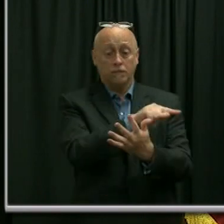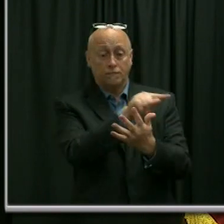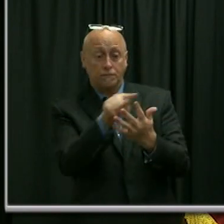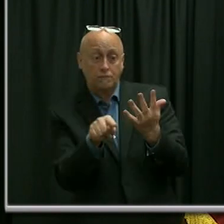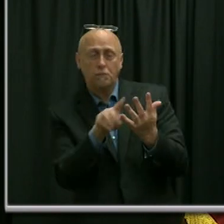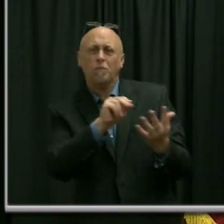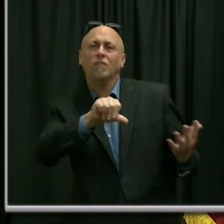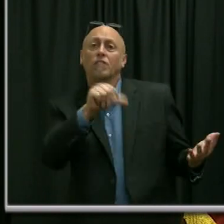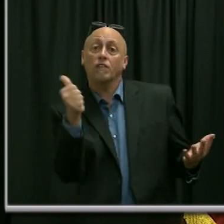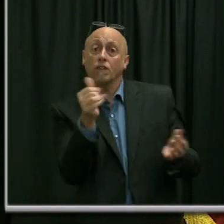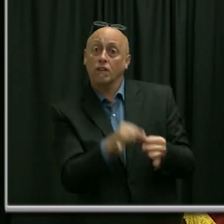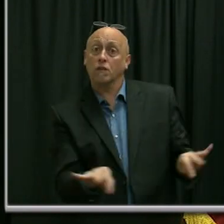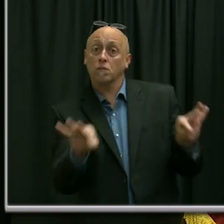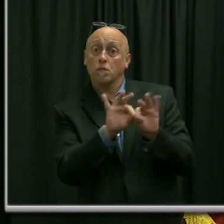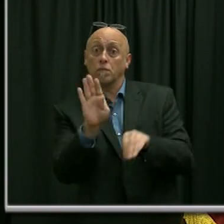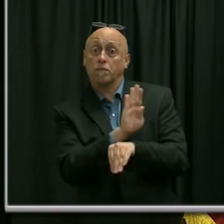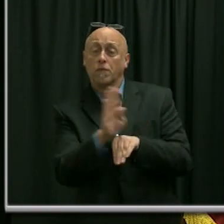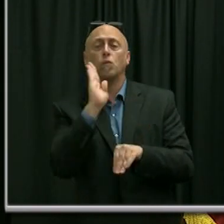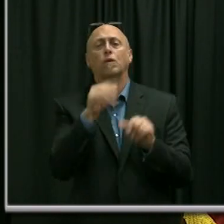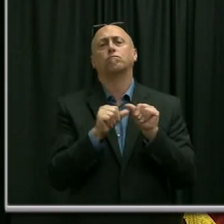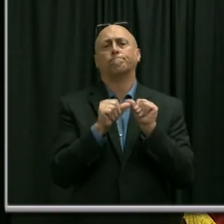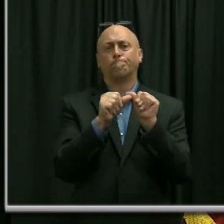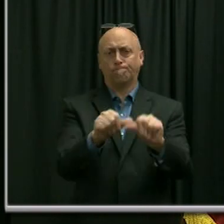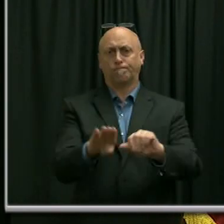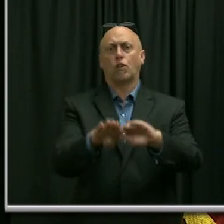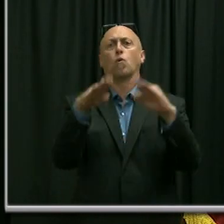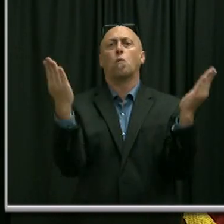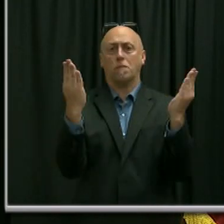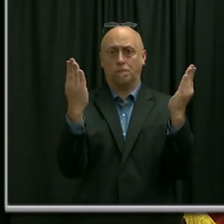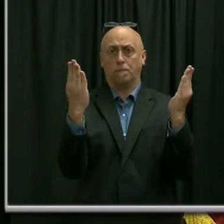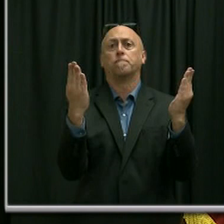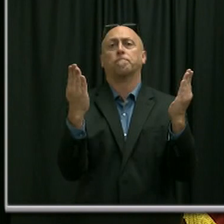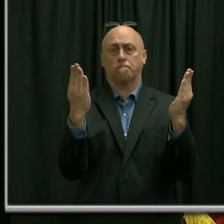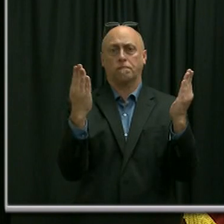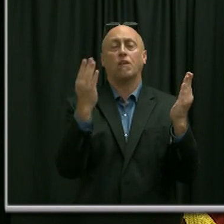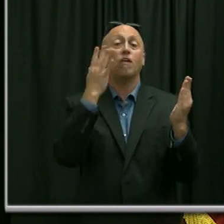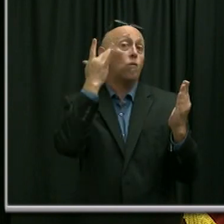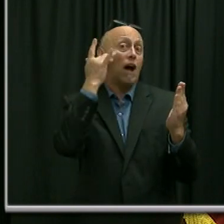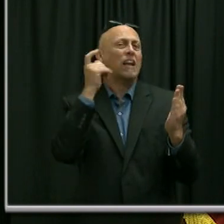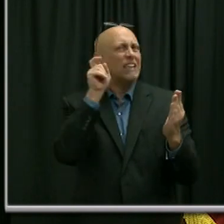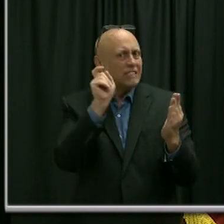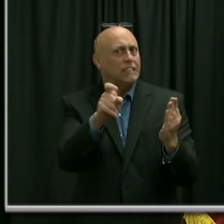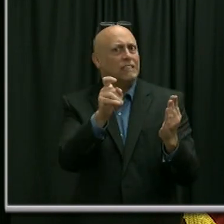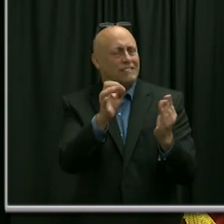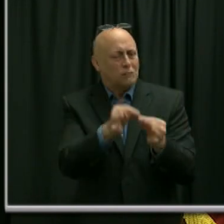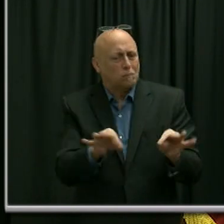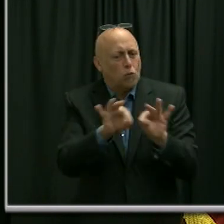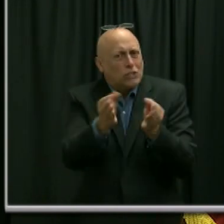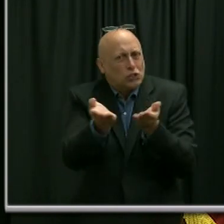INSTITUTIONS THESE AND OTHER ESSENTIAL BUSINESSES WILL